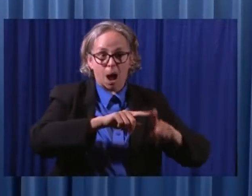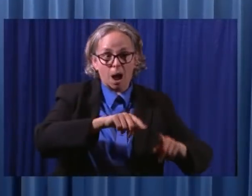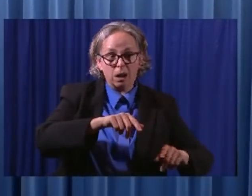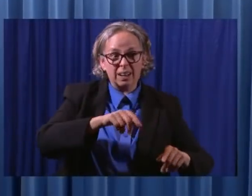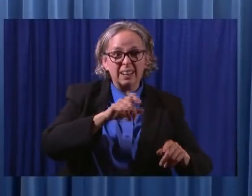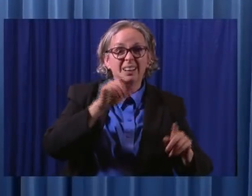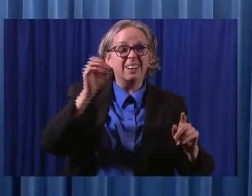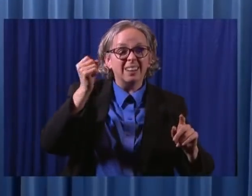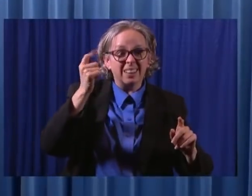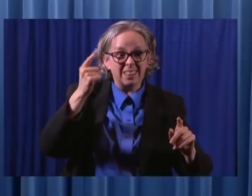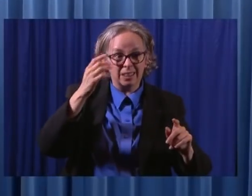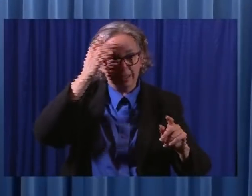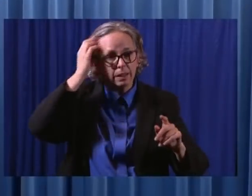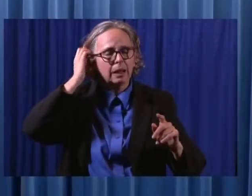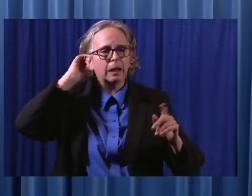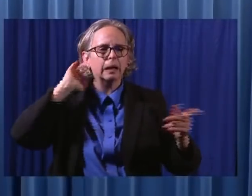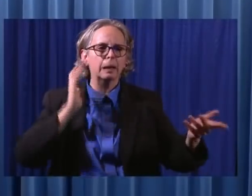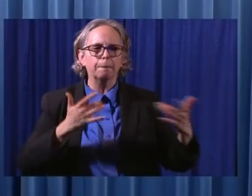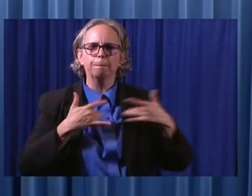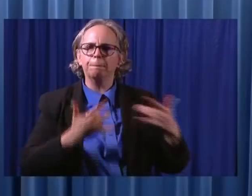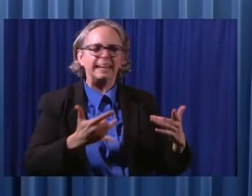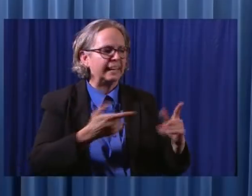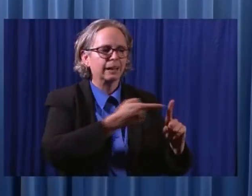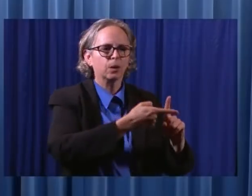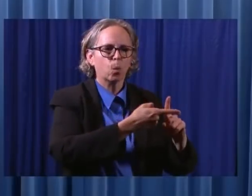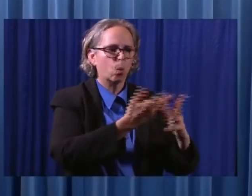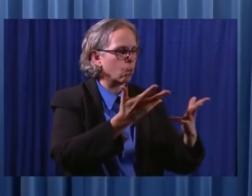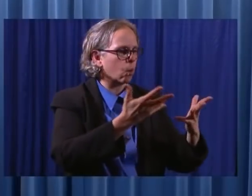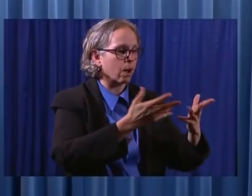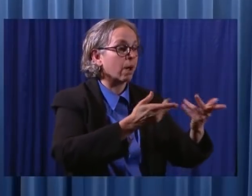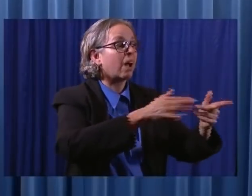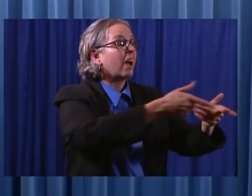WE KNOW THE RISK AND CONGREGANT SETTINGS SUCH AS LONG-TERM CARE FACILITIES AND PRISONS IS HIGH